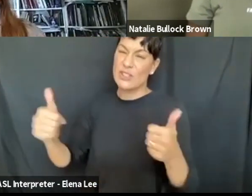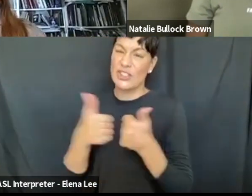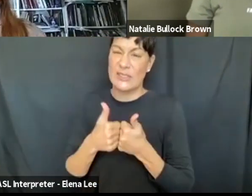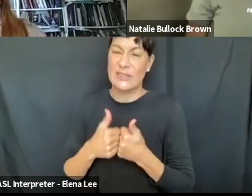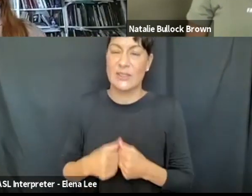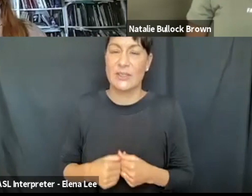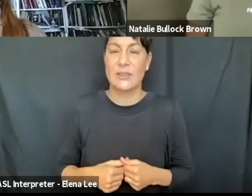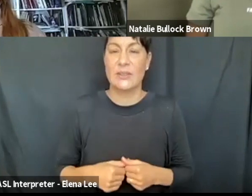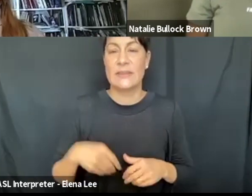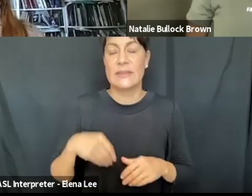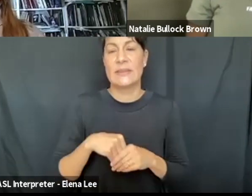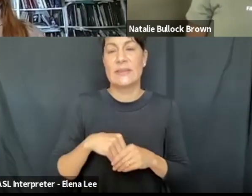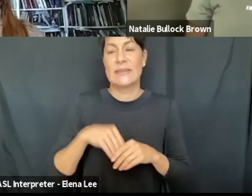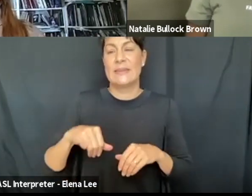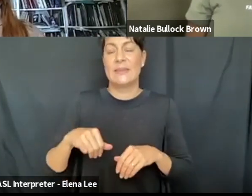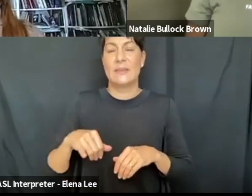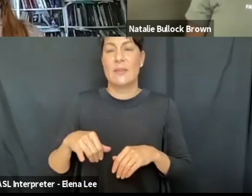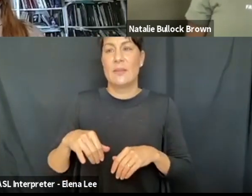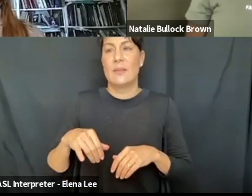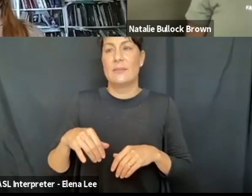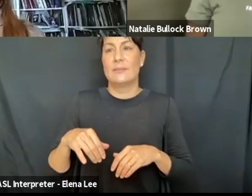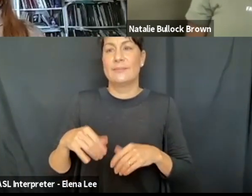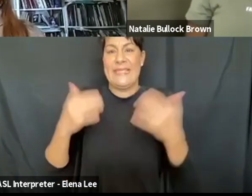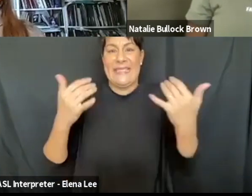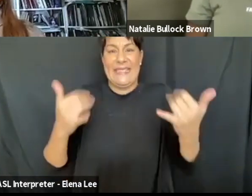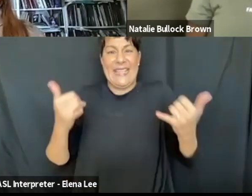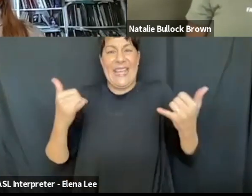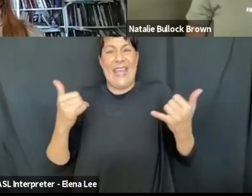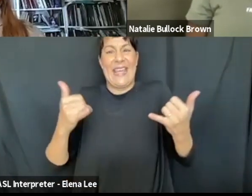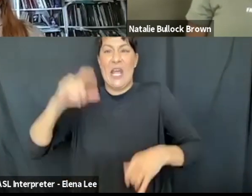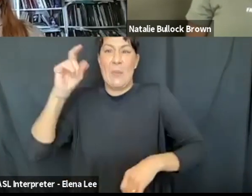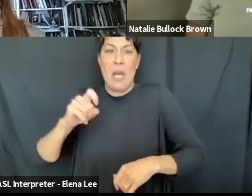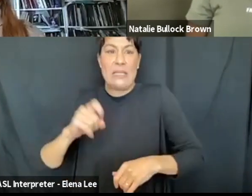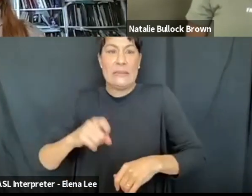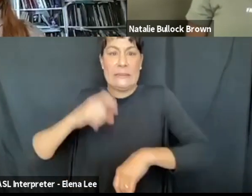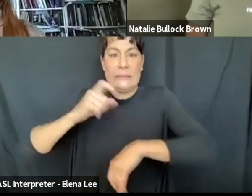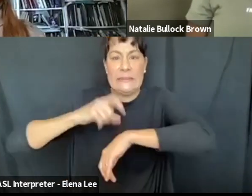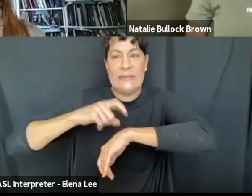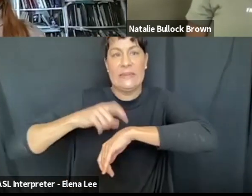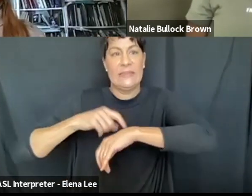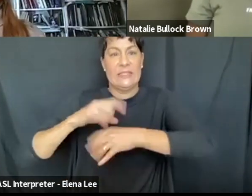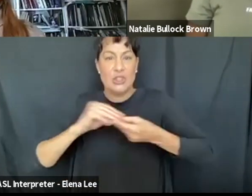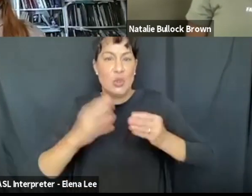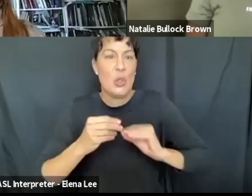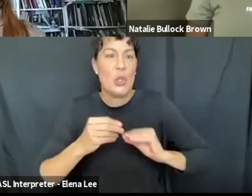in these deadline-driven quick turnaround situations, when journalists are trying to get information "fast"